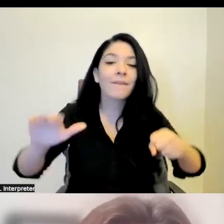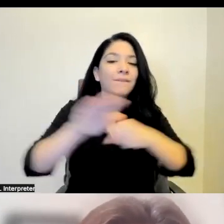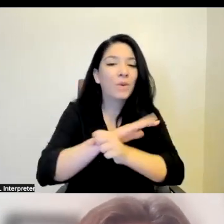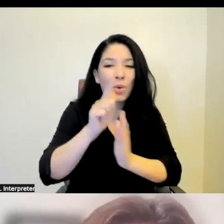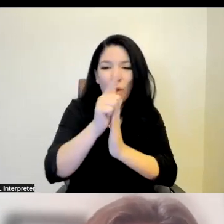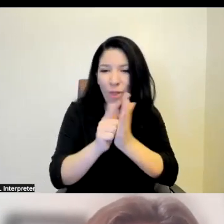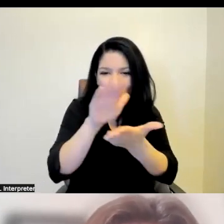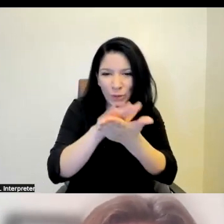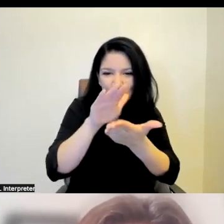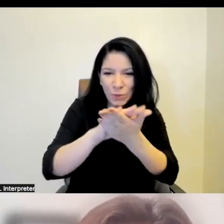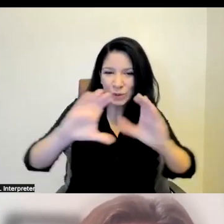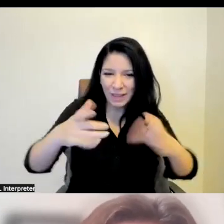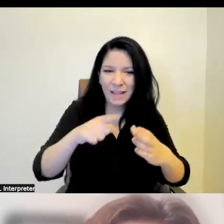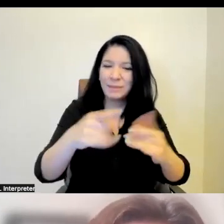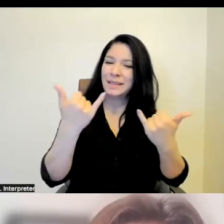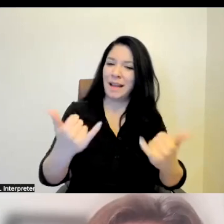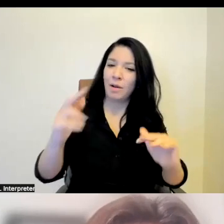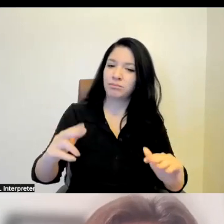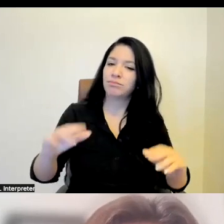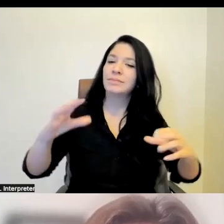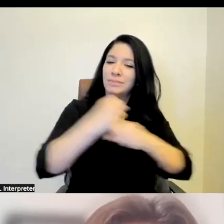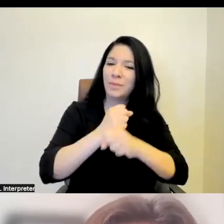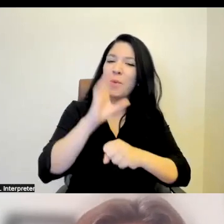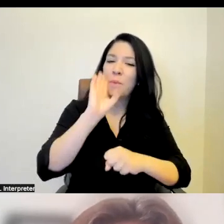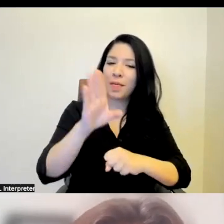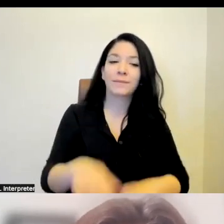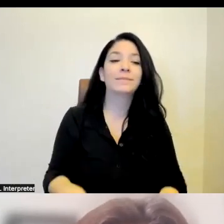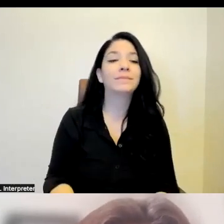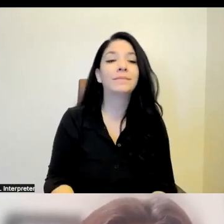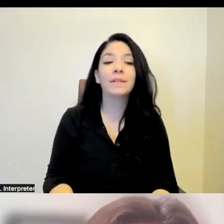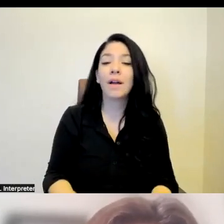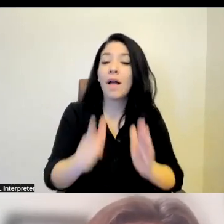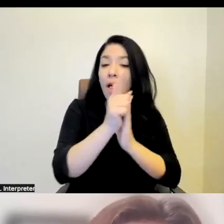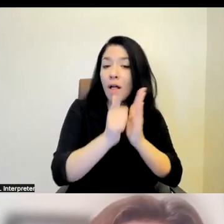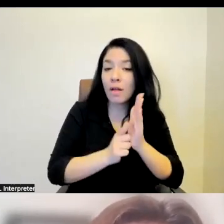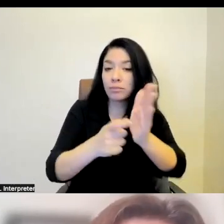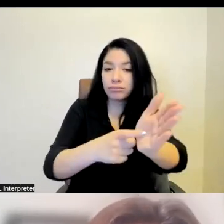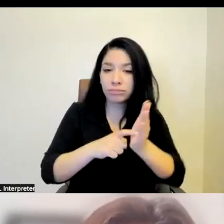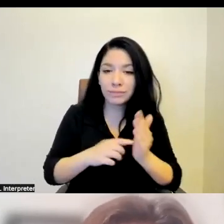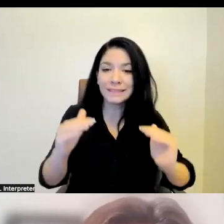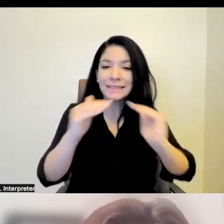just a high-level summary. But these laws require equal access to programs and services for people